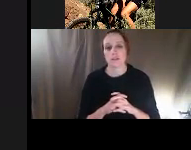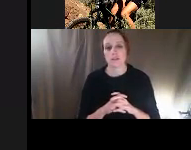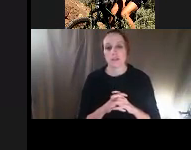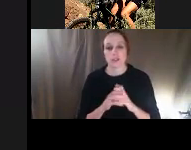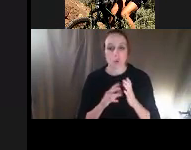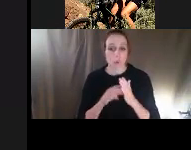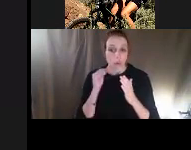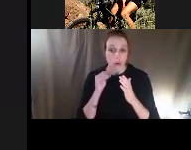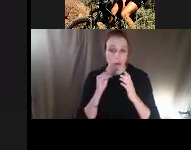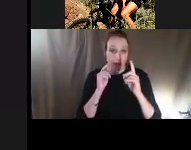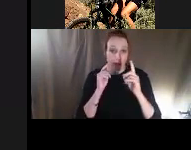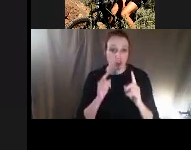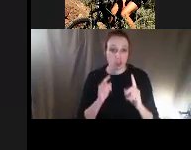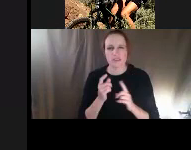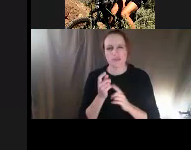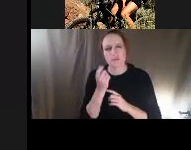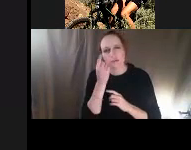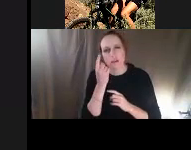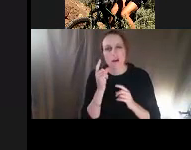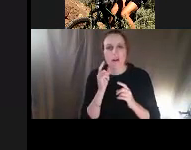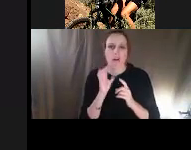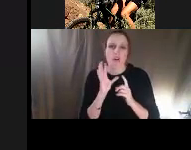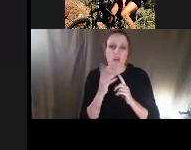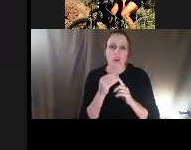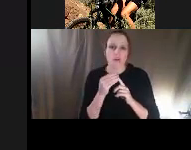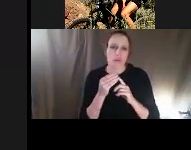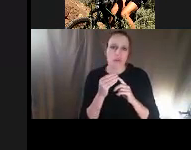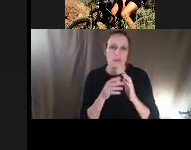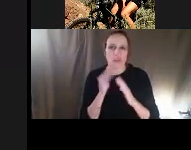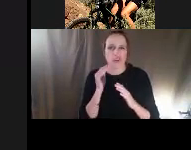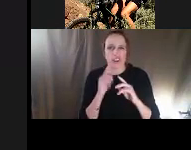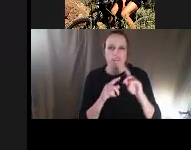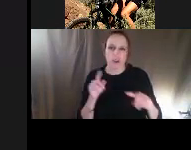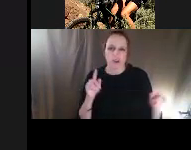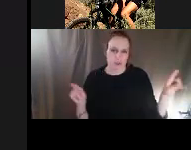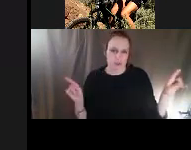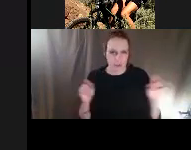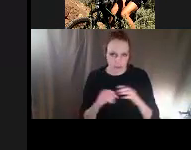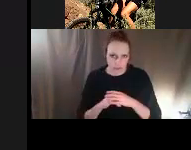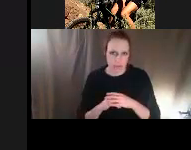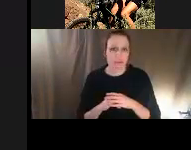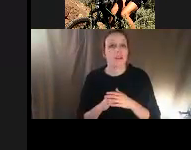cultural variations and how some different individuals within cultures might view